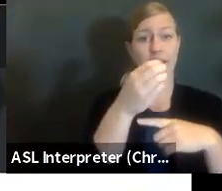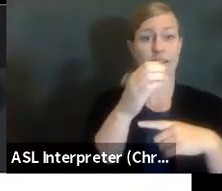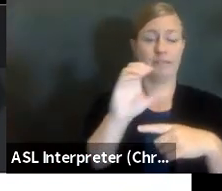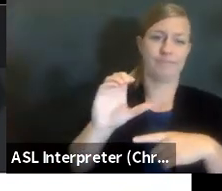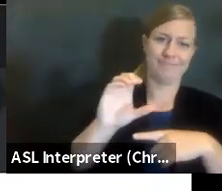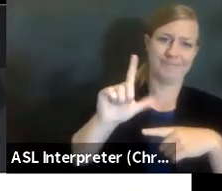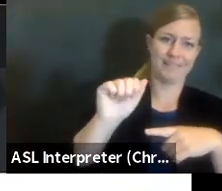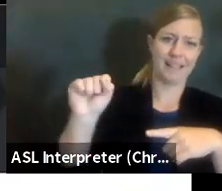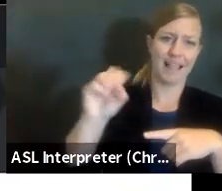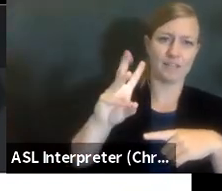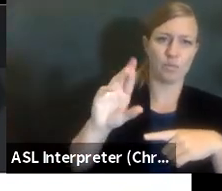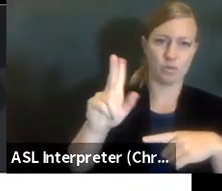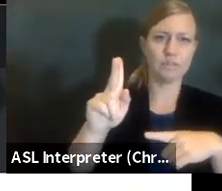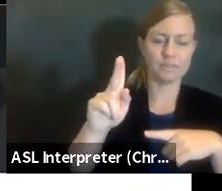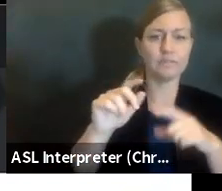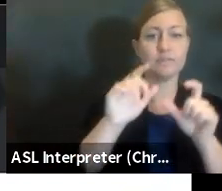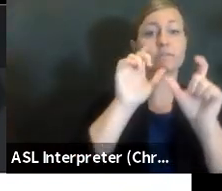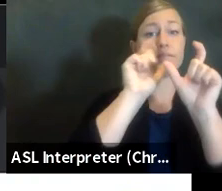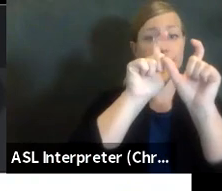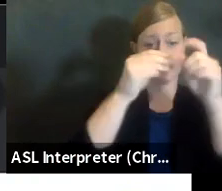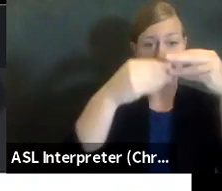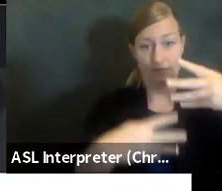ESD 112 - Katherine Livick: And this is where we get into adding materials.